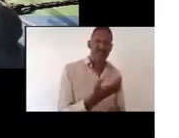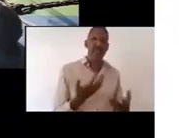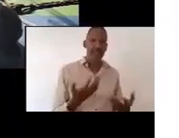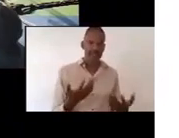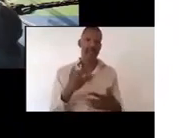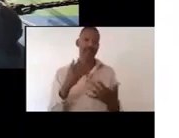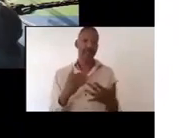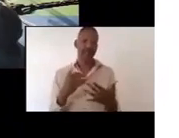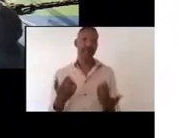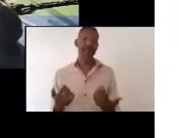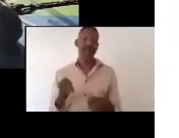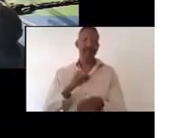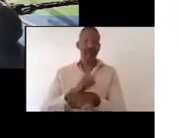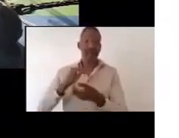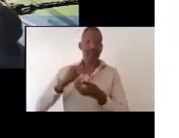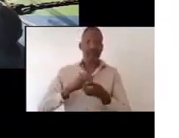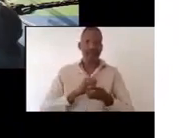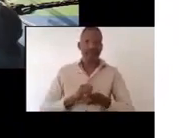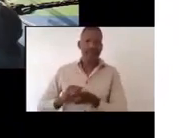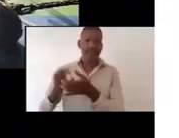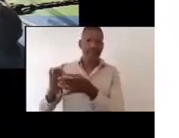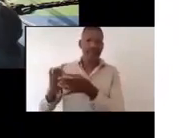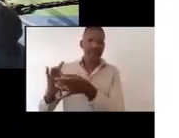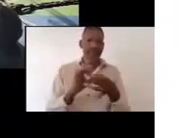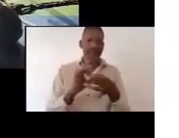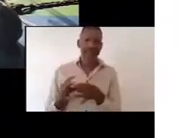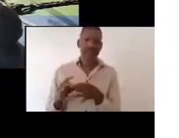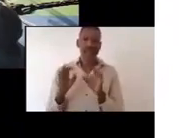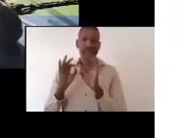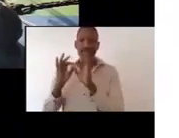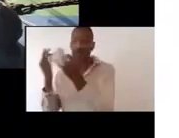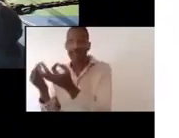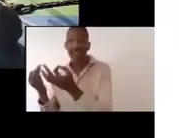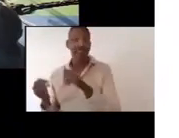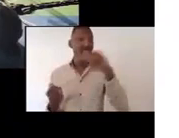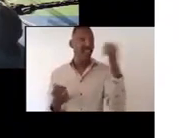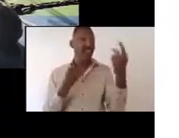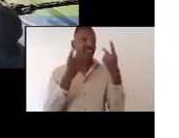They'll be adding to the yarn spider web with our family group. And even with other visitors.